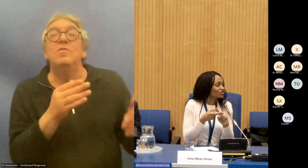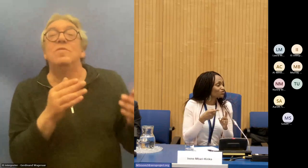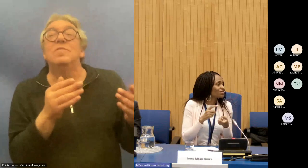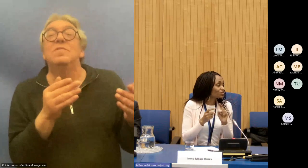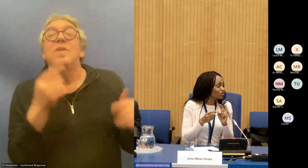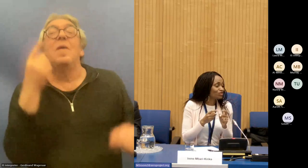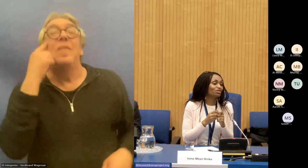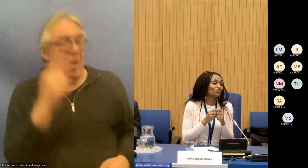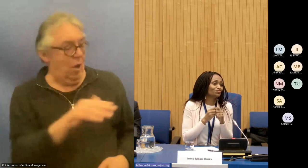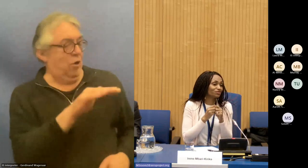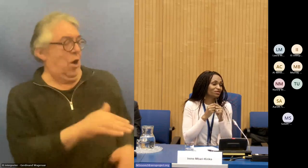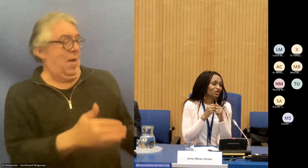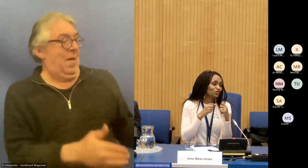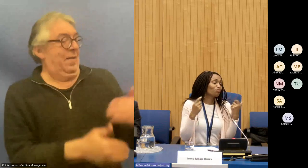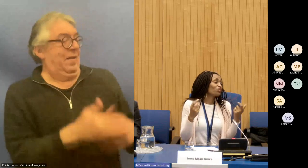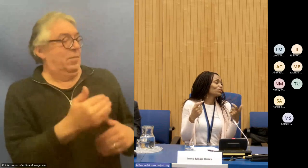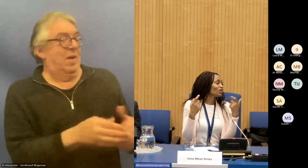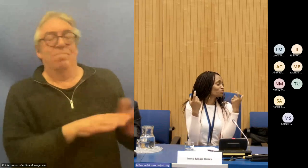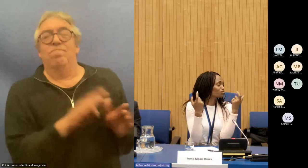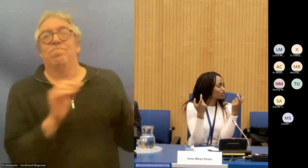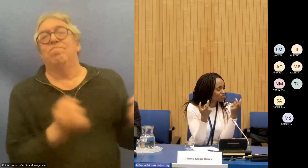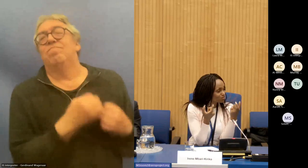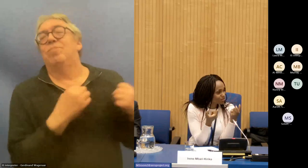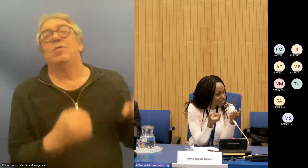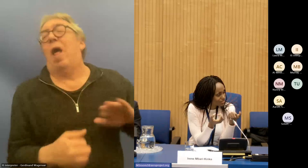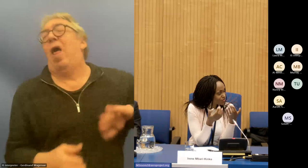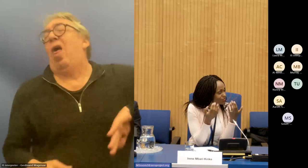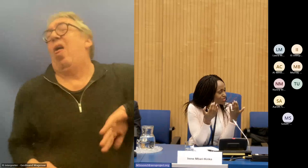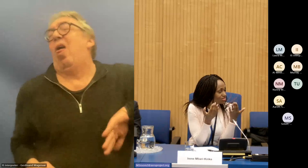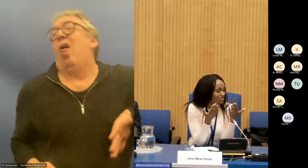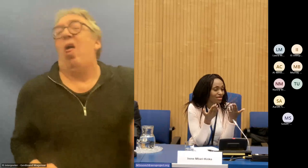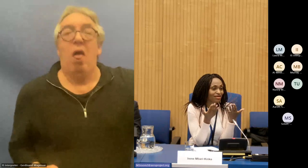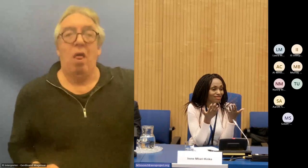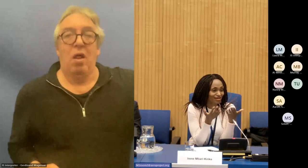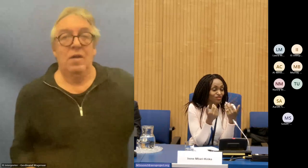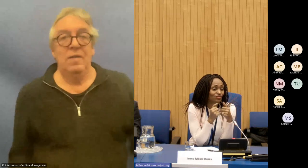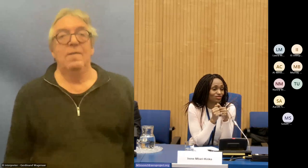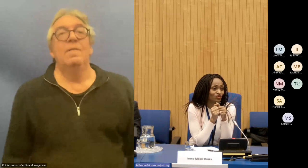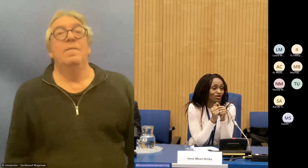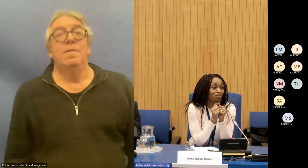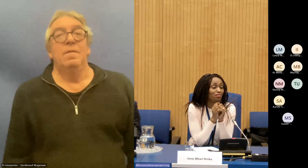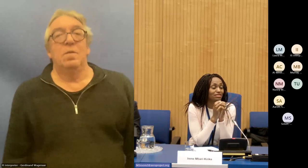had to manoeuvre to a point we had to provide transportation for these young students to come.